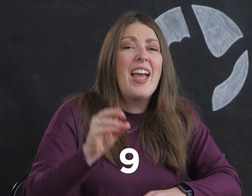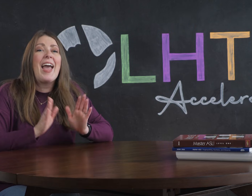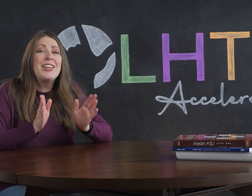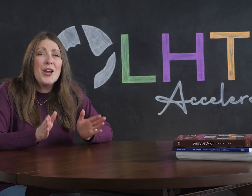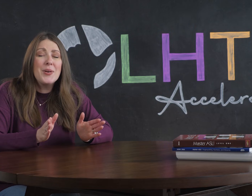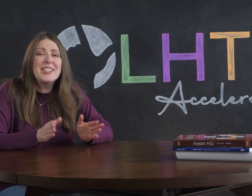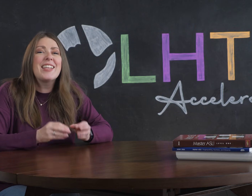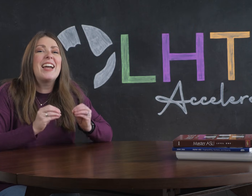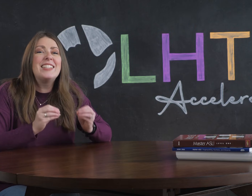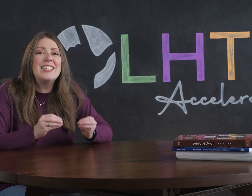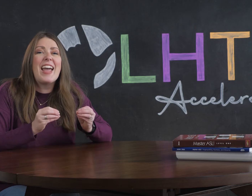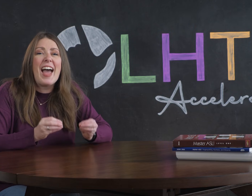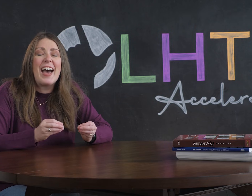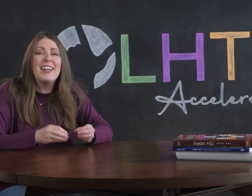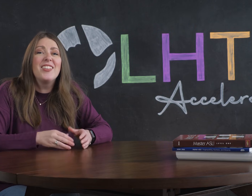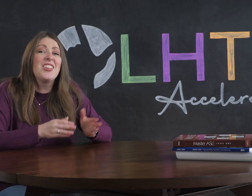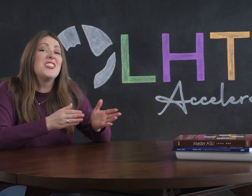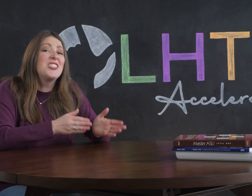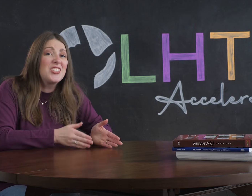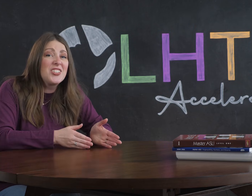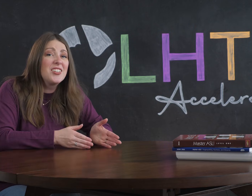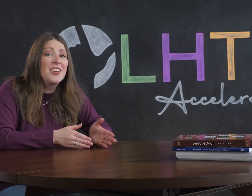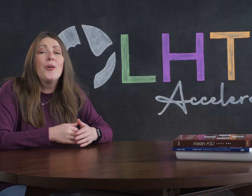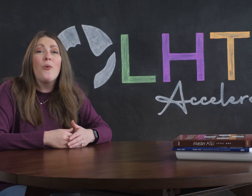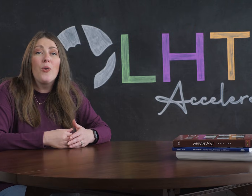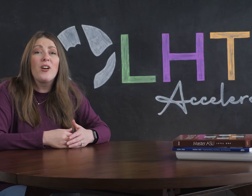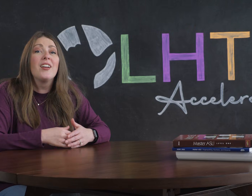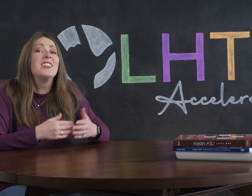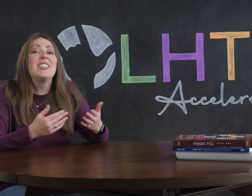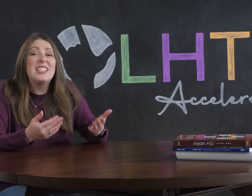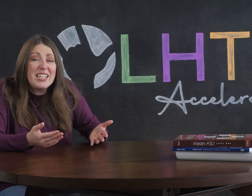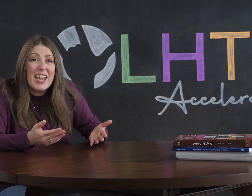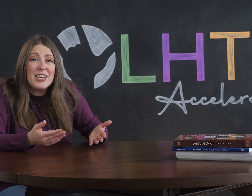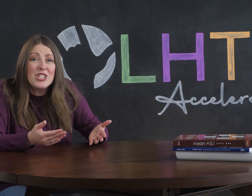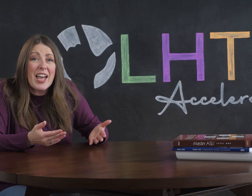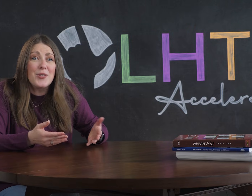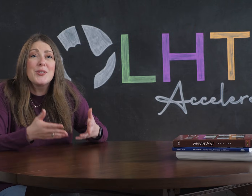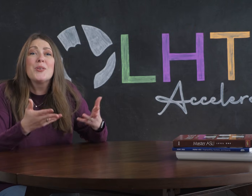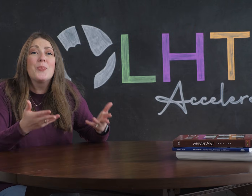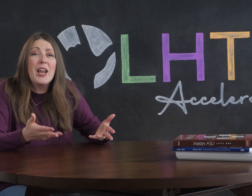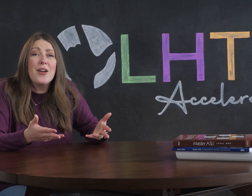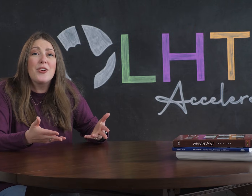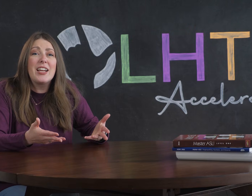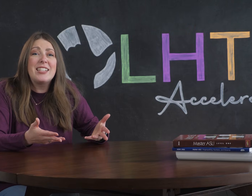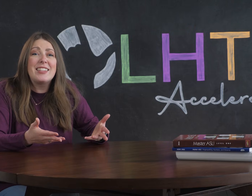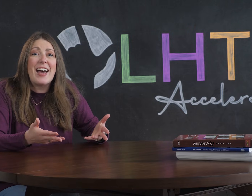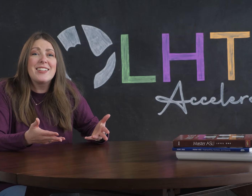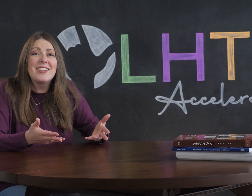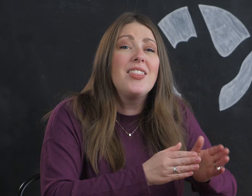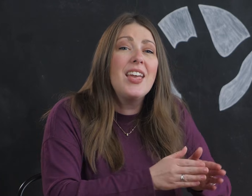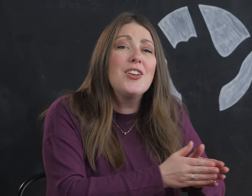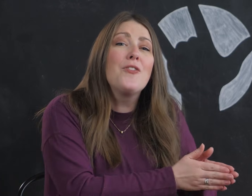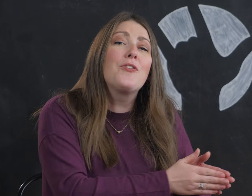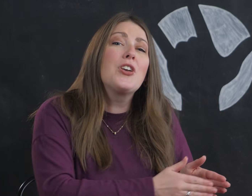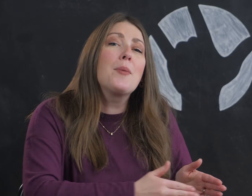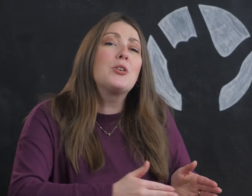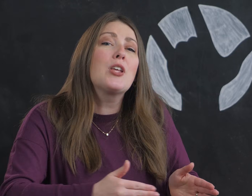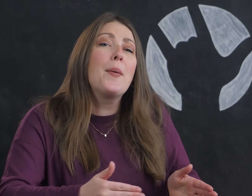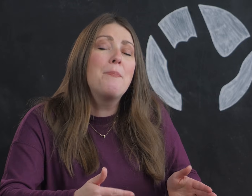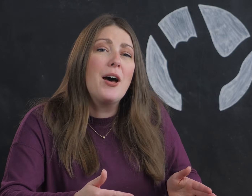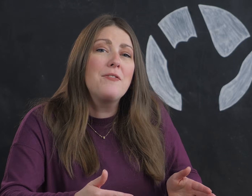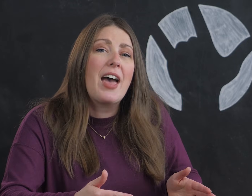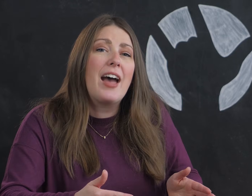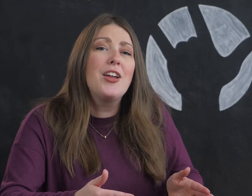And notice I didn't add 'th' or the 'th' sounds whenever I did that, then for numbers above that